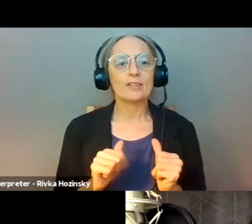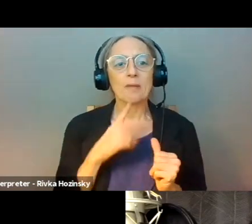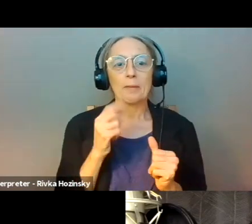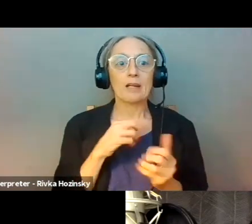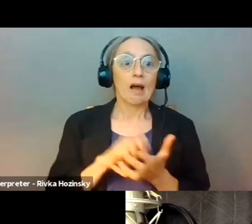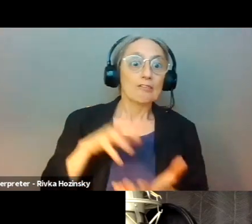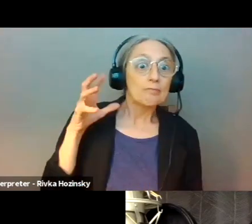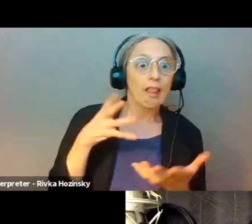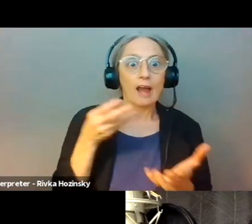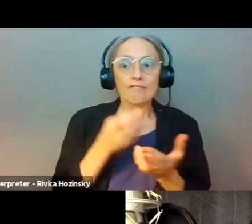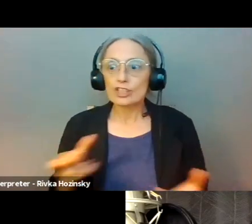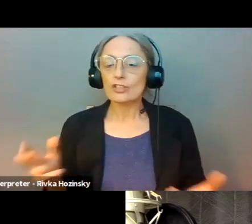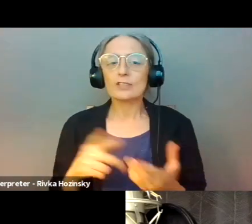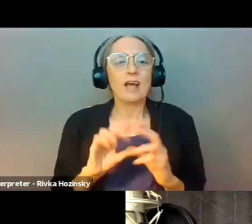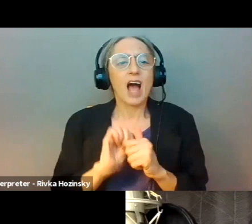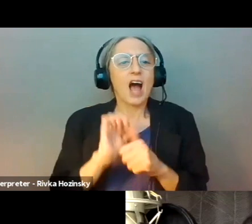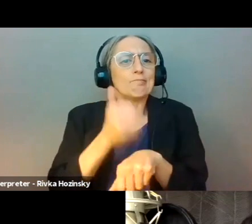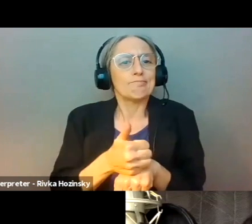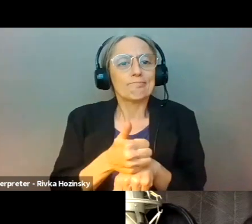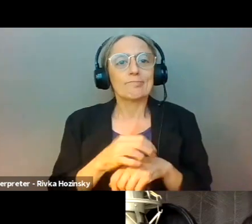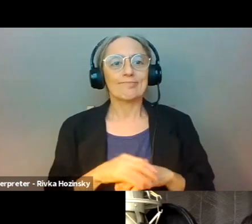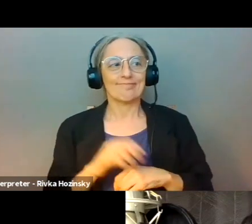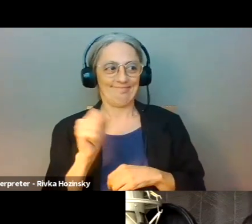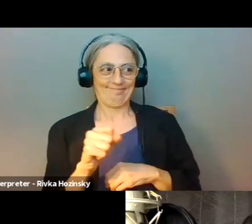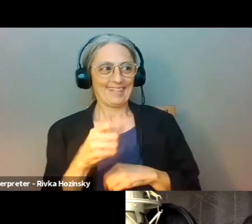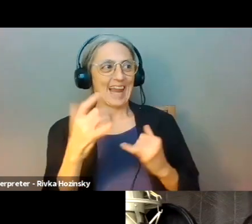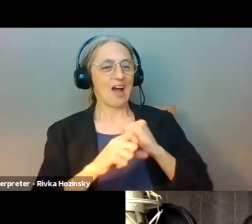Yes. So here I would like to plug CCAC.